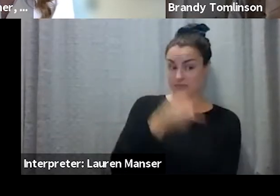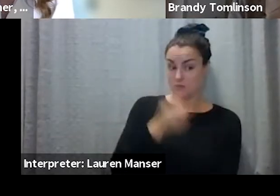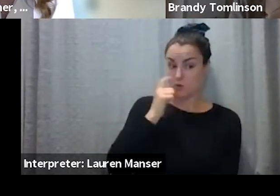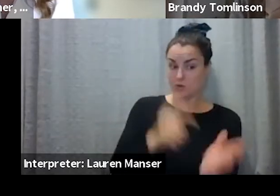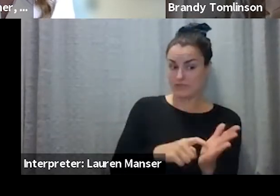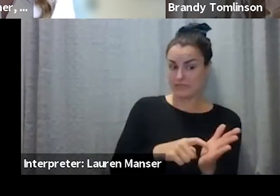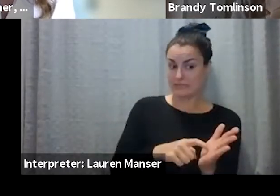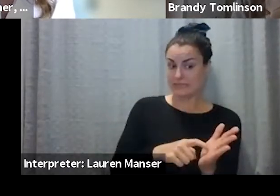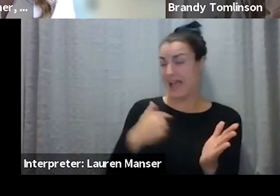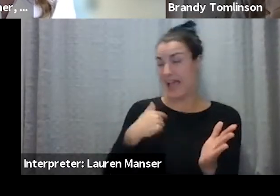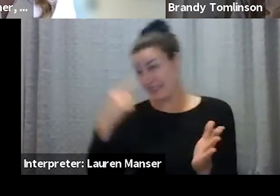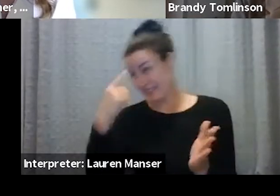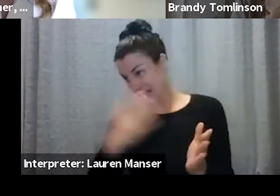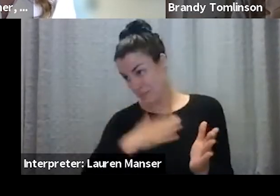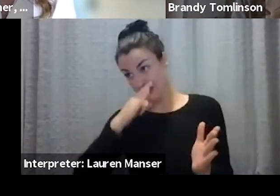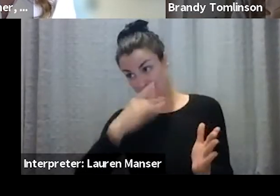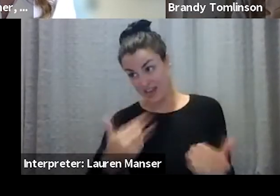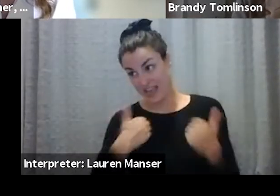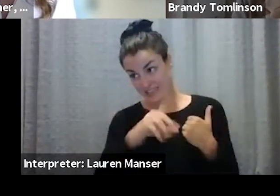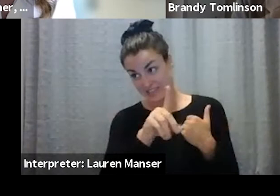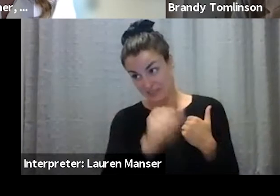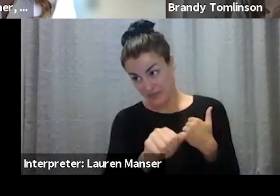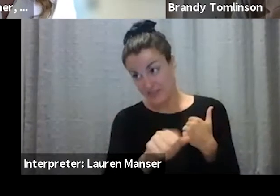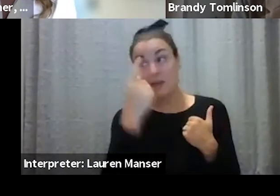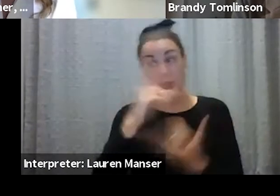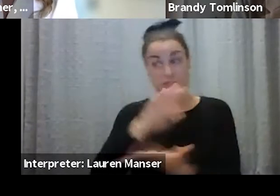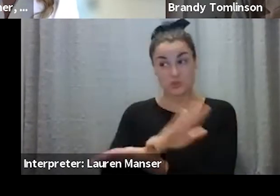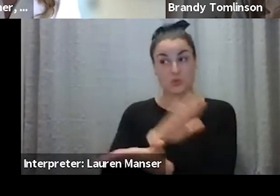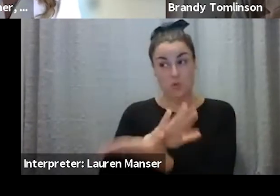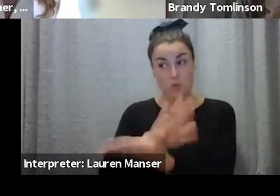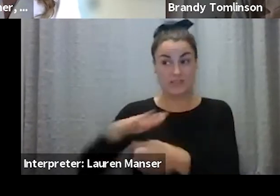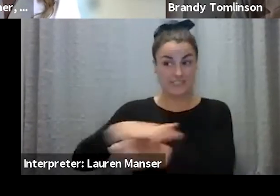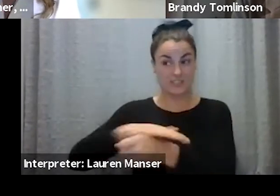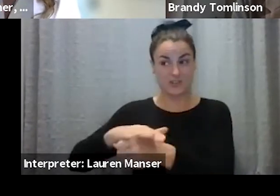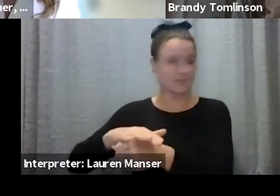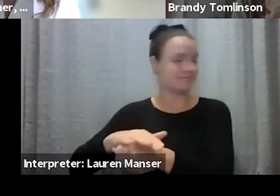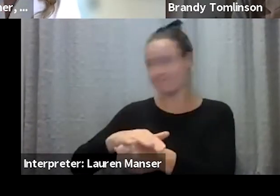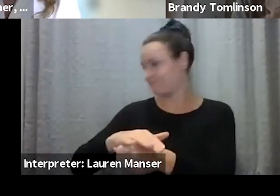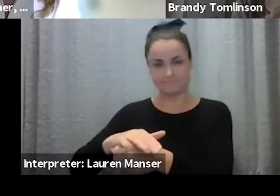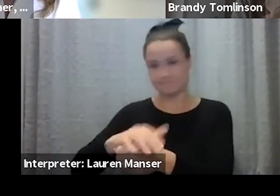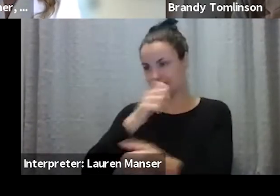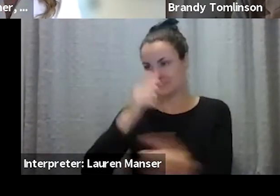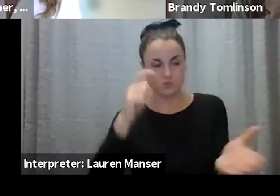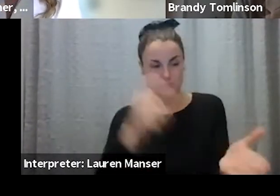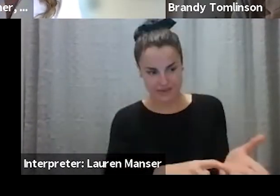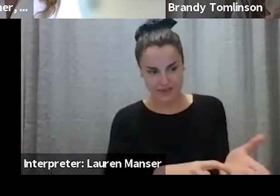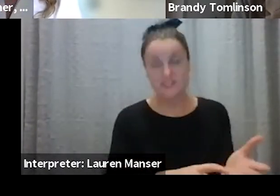and is not being identified in the school district. I know that this is a big topic, especially in the first couple of weeks of school, right?